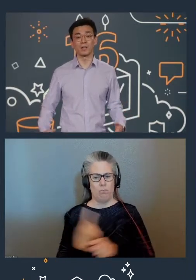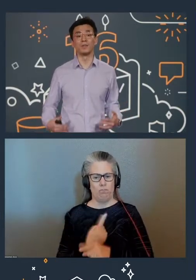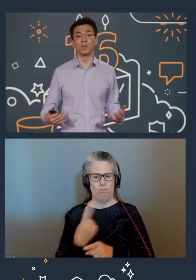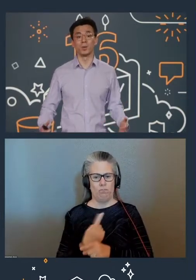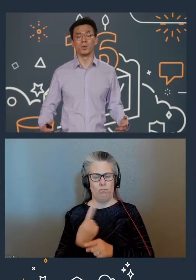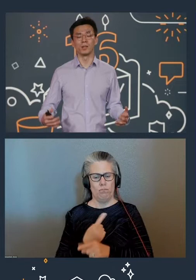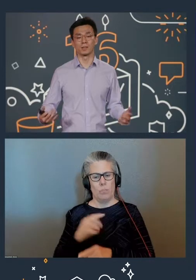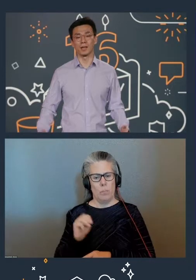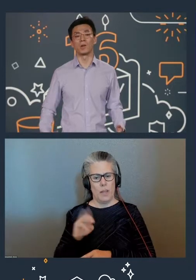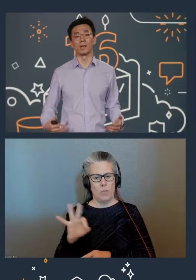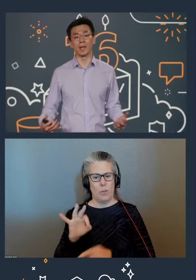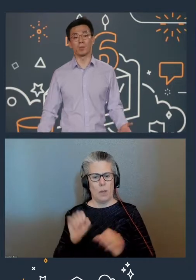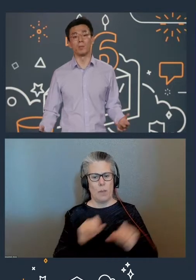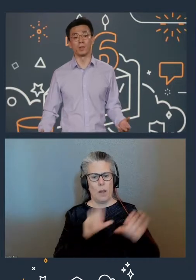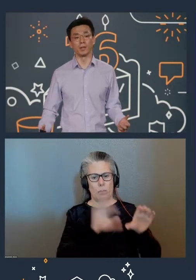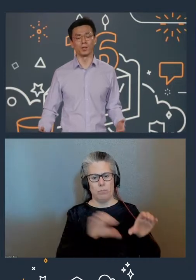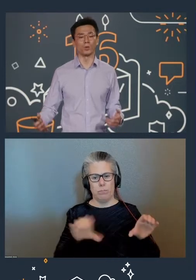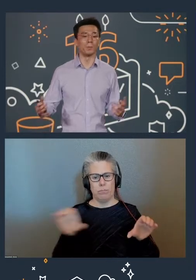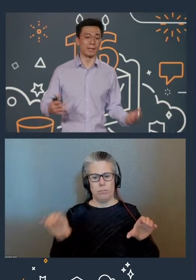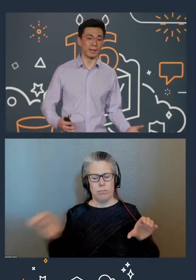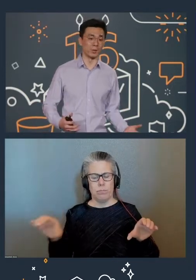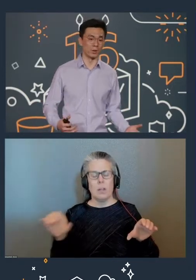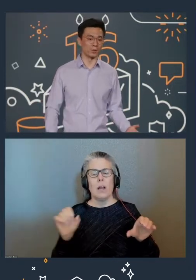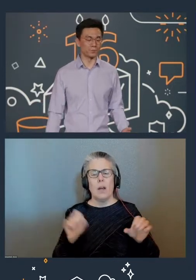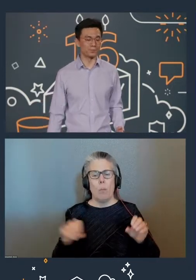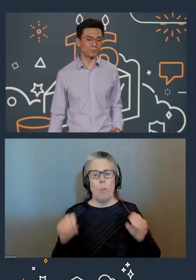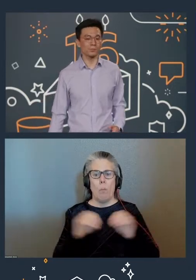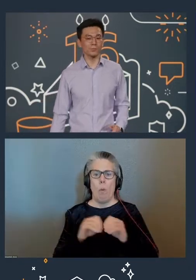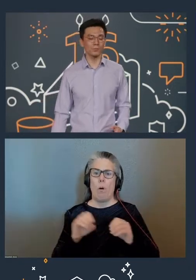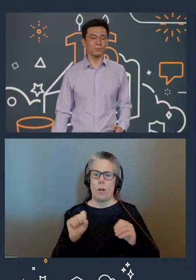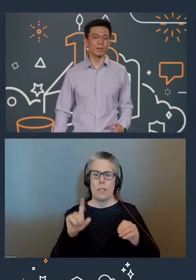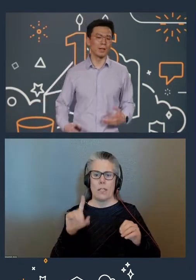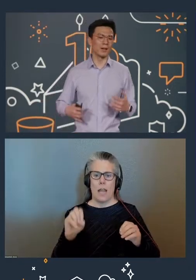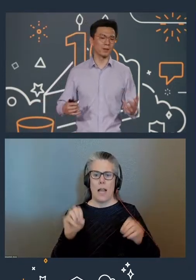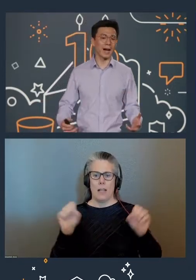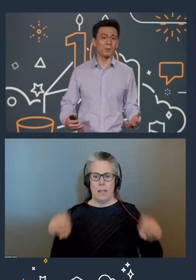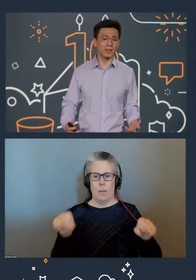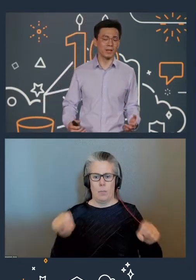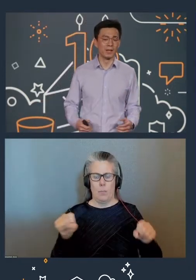of new scaling capability to the big data world. And on top of it,